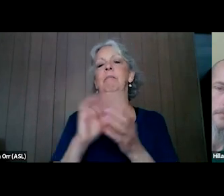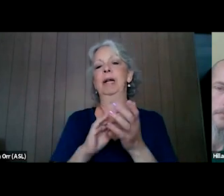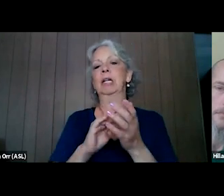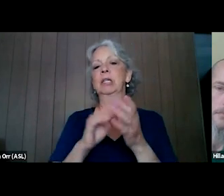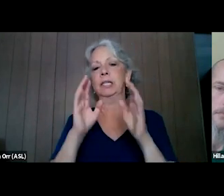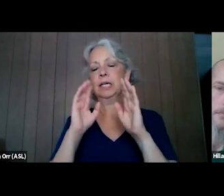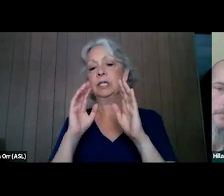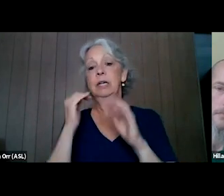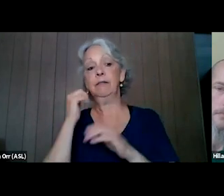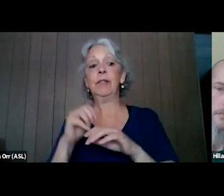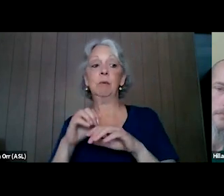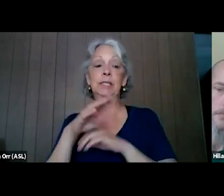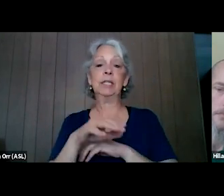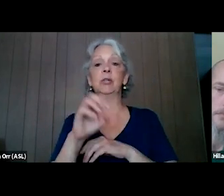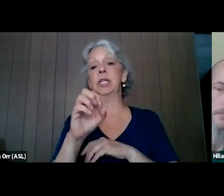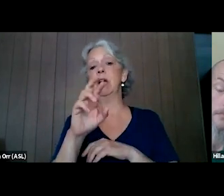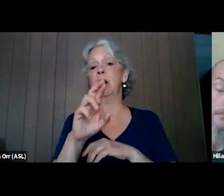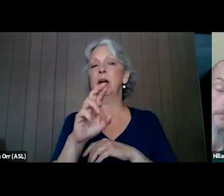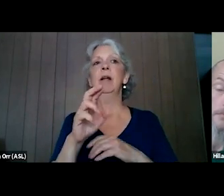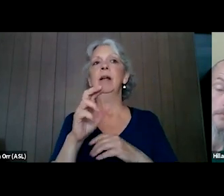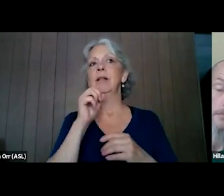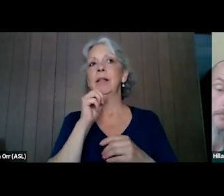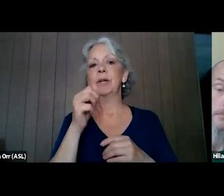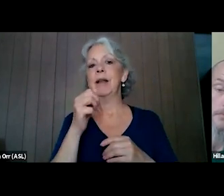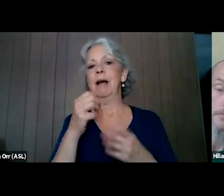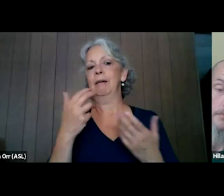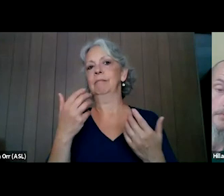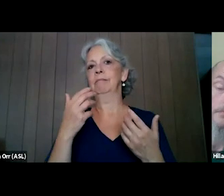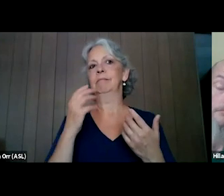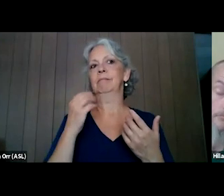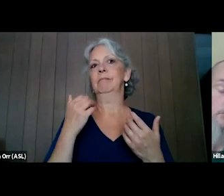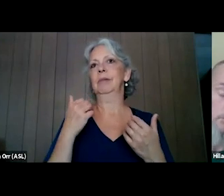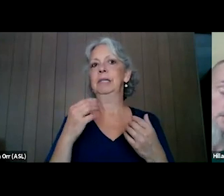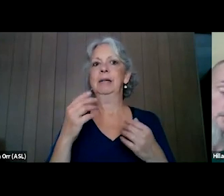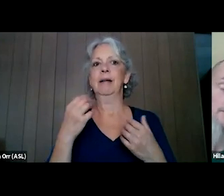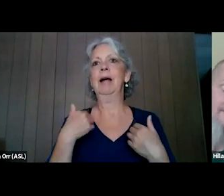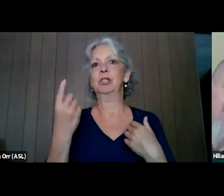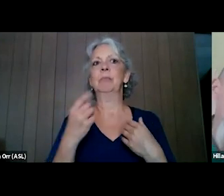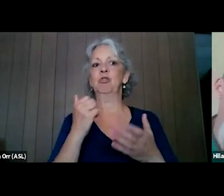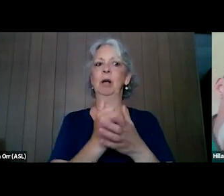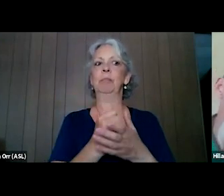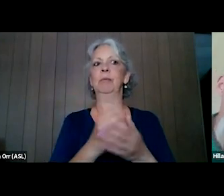they wouldn't be seen for greater, probably usually in a big city more than 12 hours. I don't know, yeah, Brian, feel free to jump in,